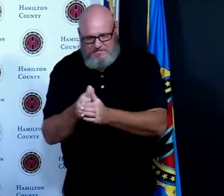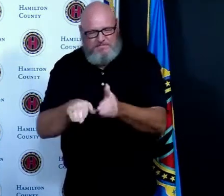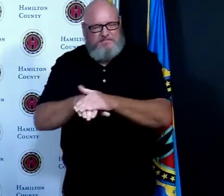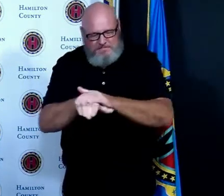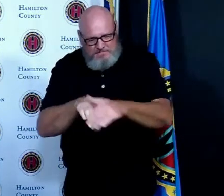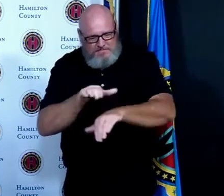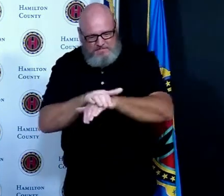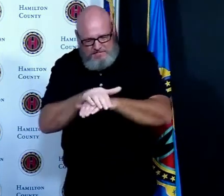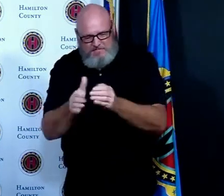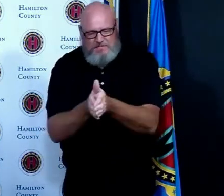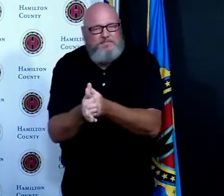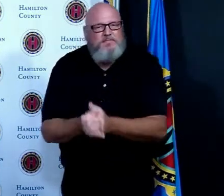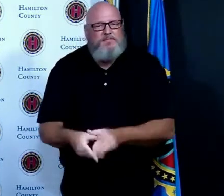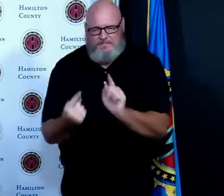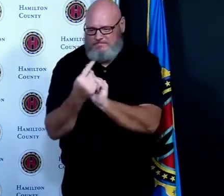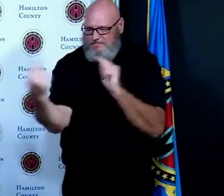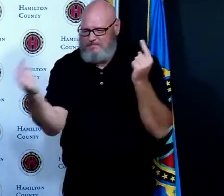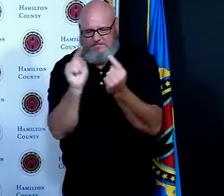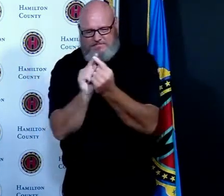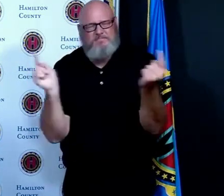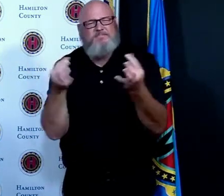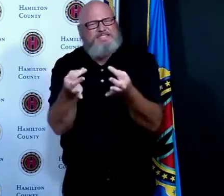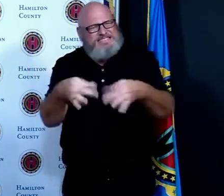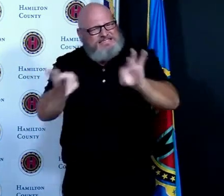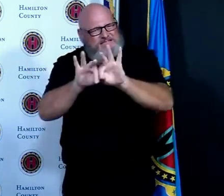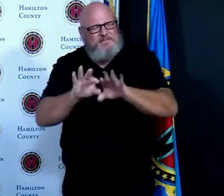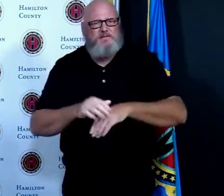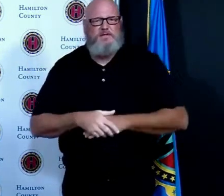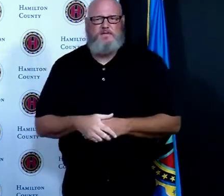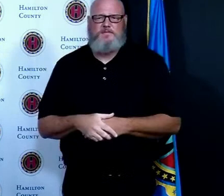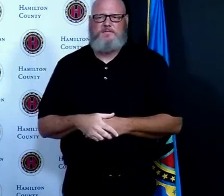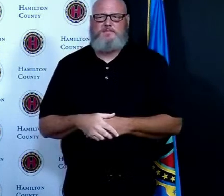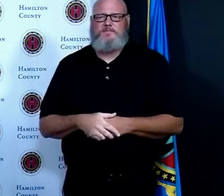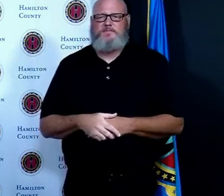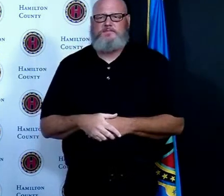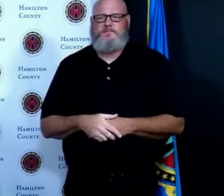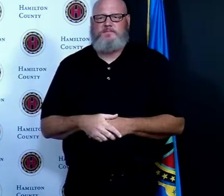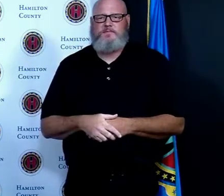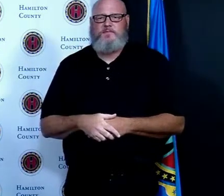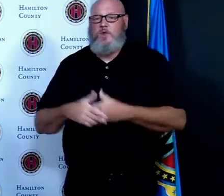gatherings even small group gatherings are all opportunities for us to spread Covid-19.